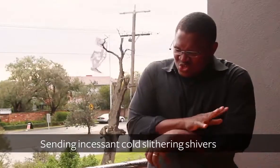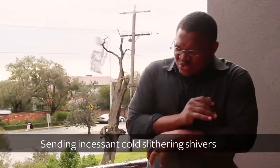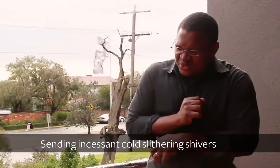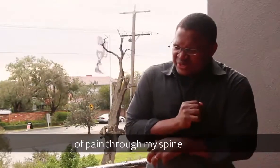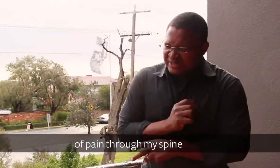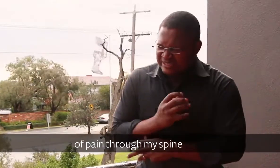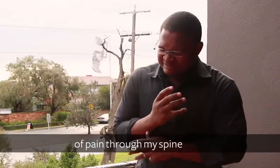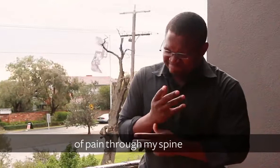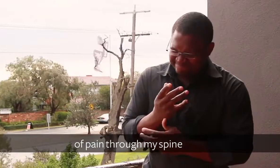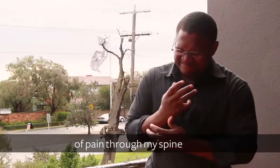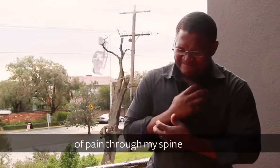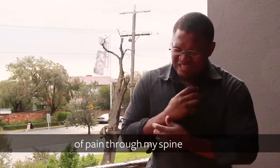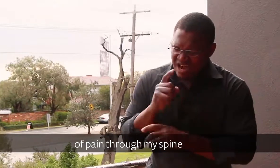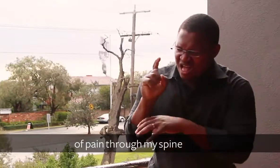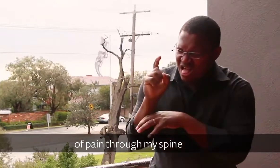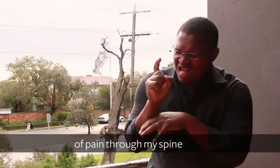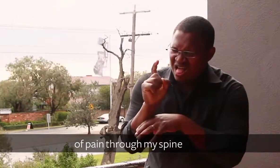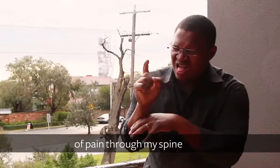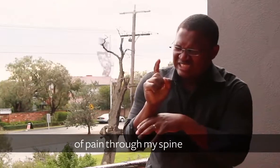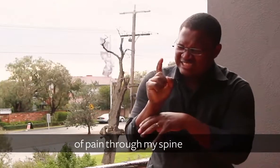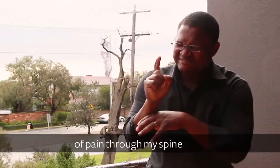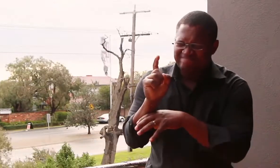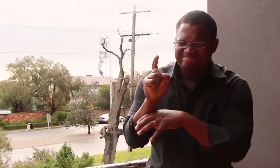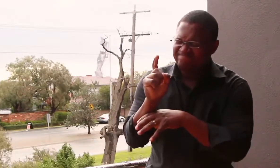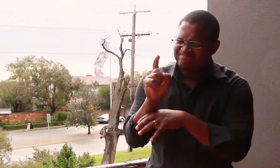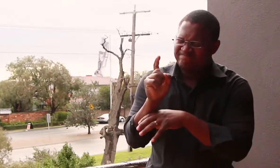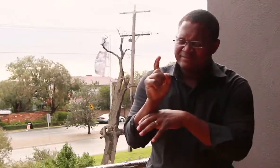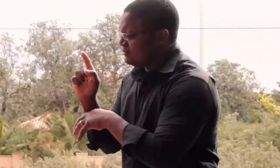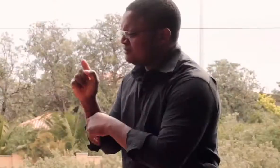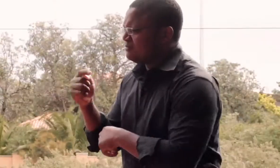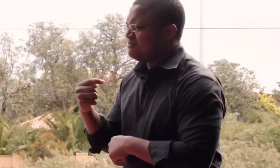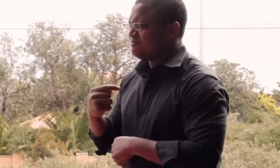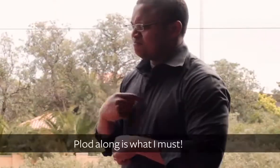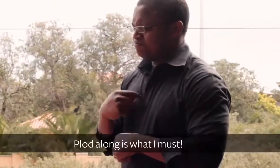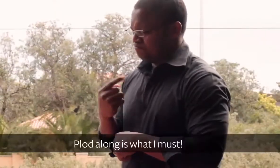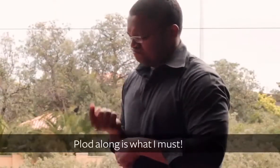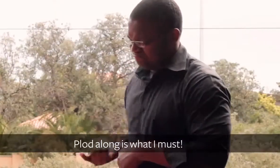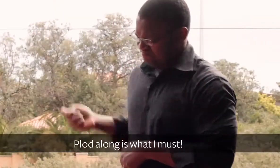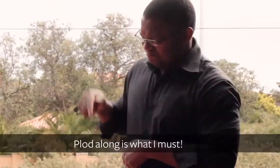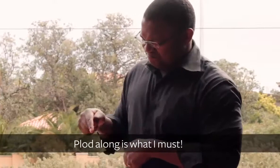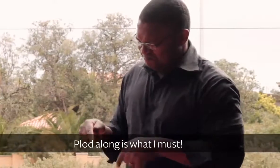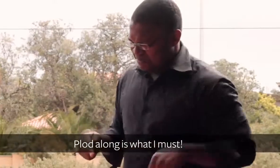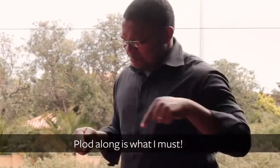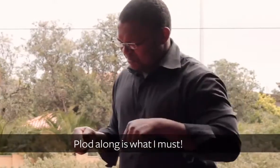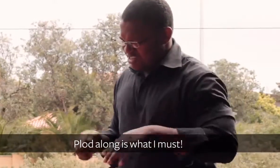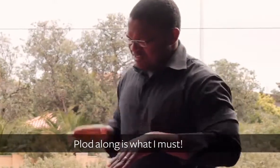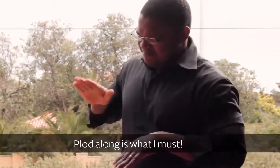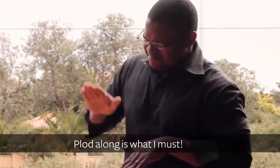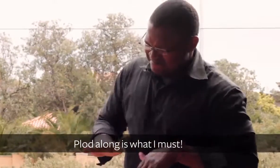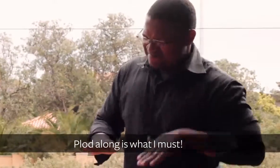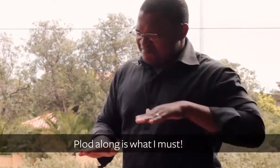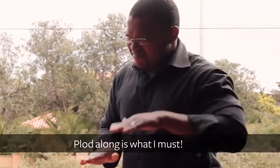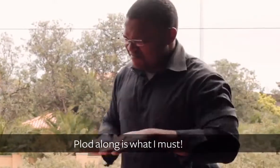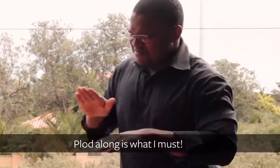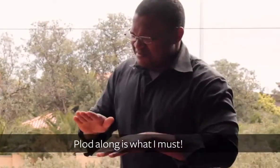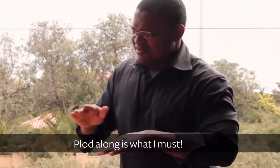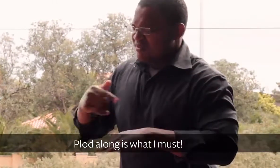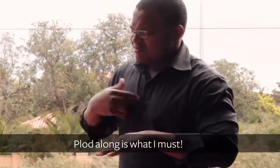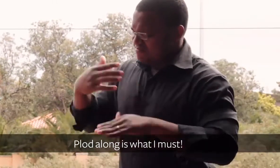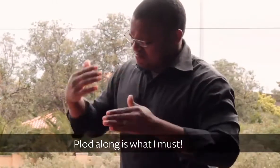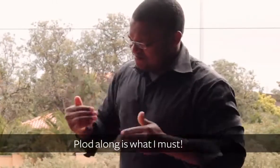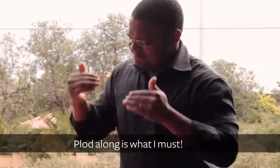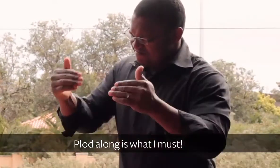shivers of pain through my spine, plod along is what I must.